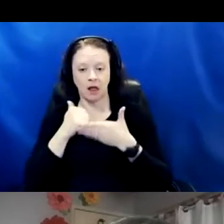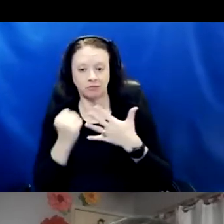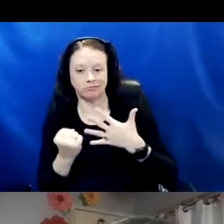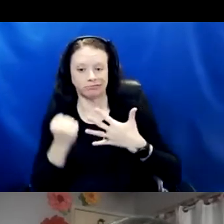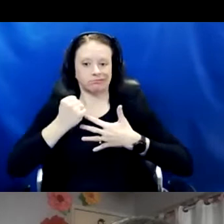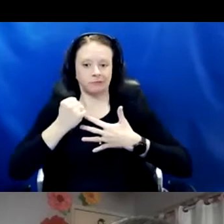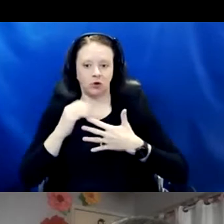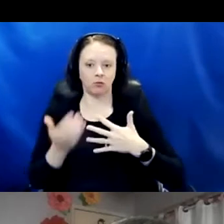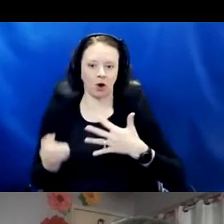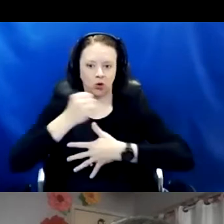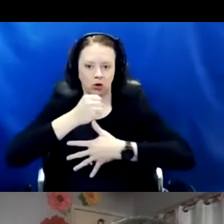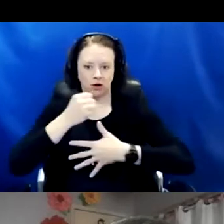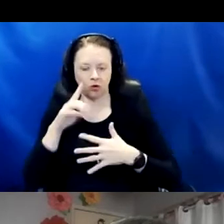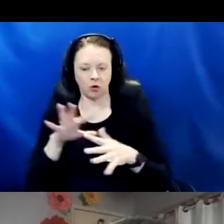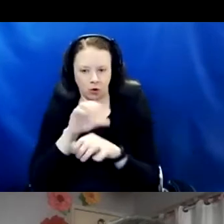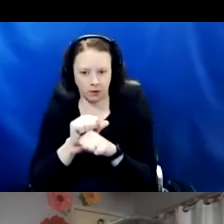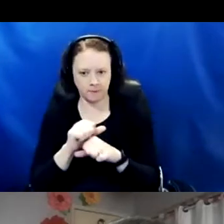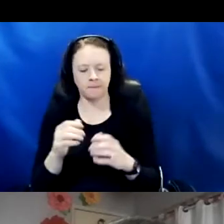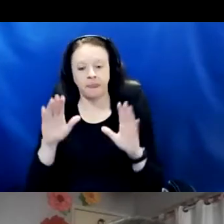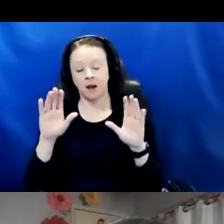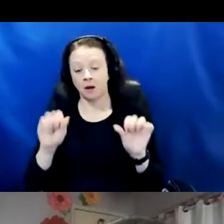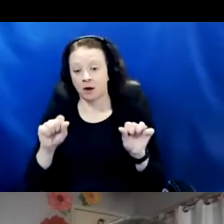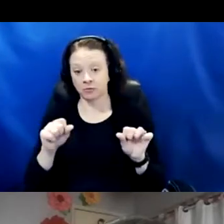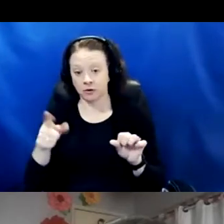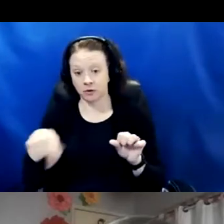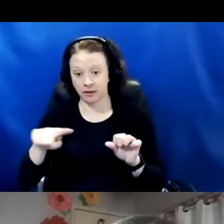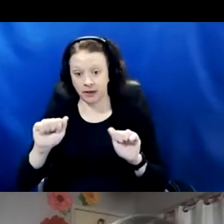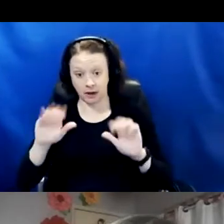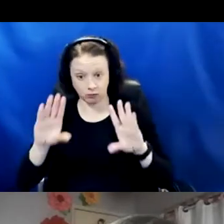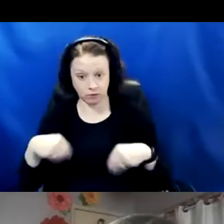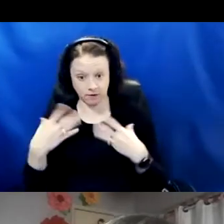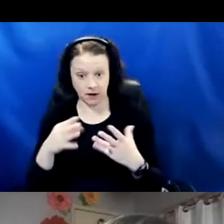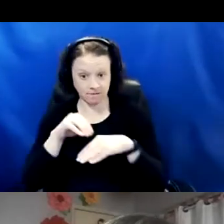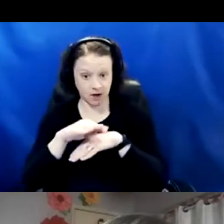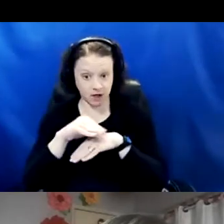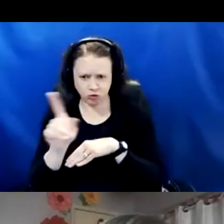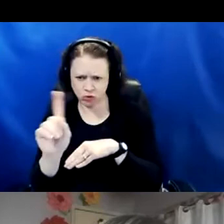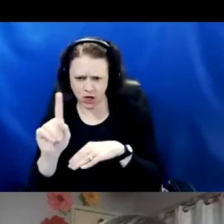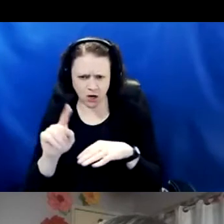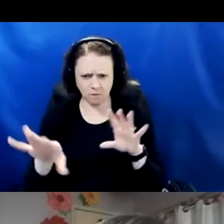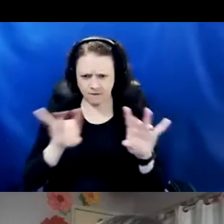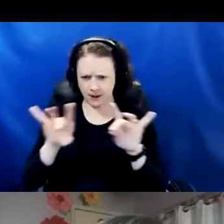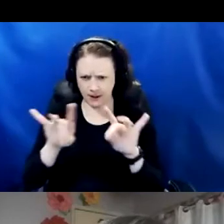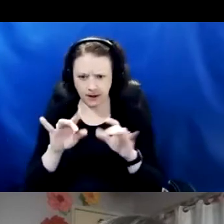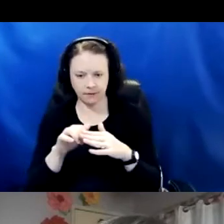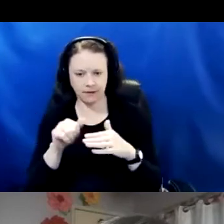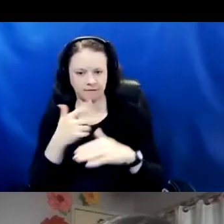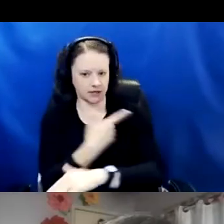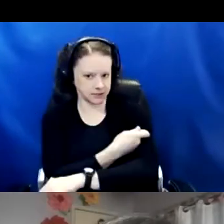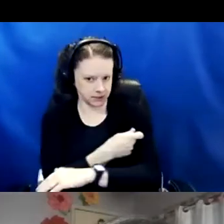They may be able to provide advice on, you know, nearby locations on where you may be able to get the vaccine.